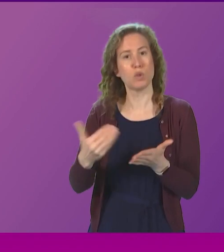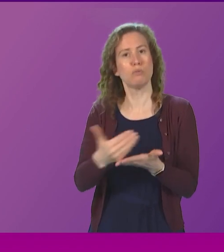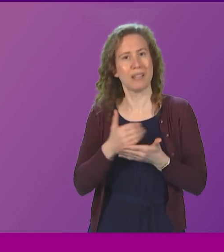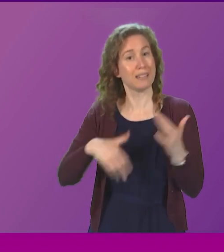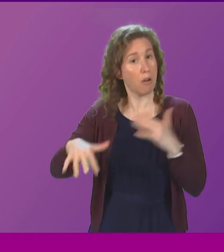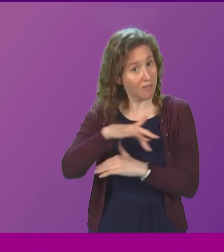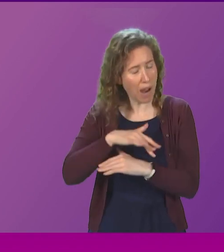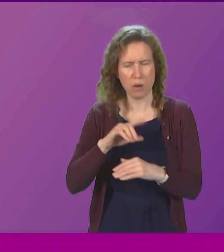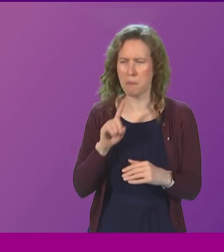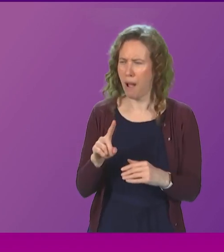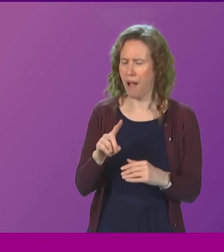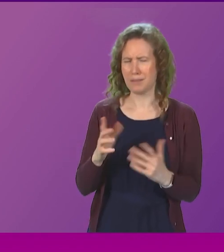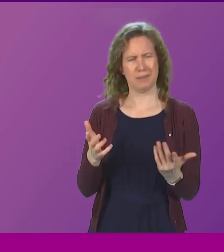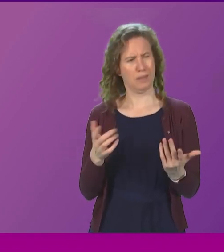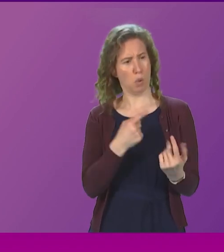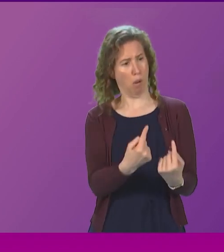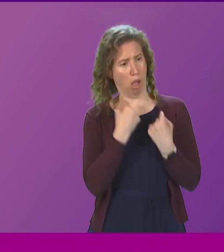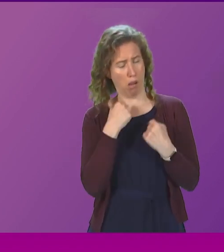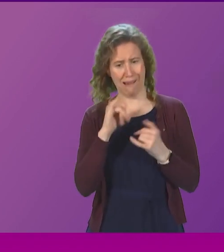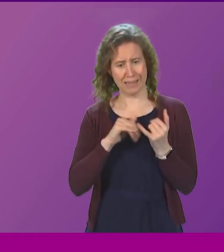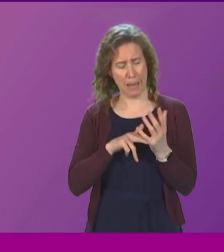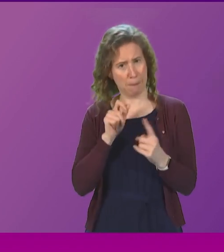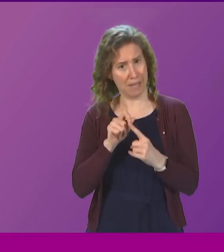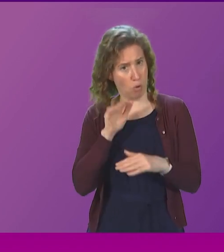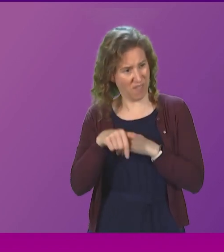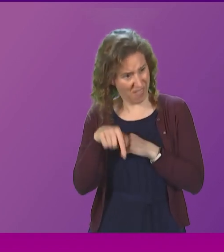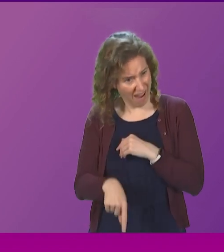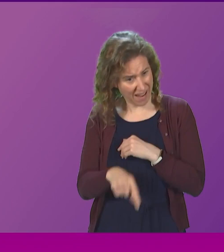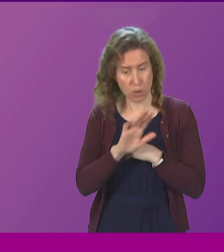Incredibly, just to take a pop at the SNP, Anas Sarwar sides with the Tories on that.